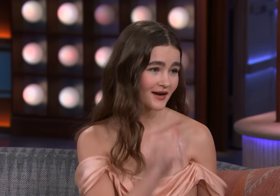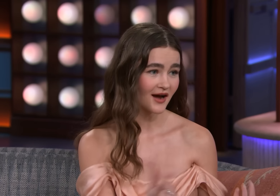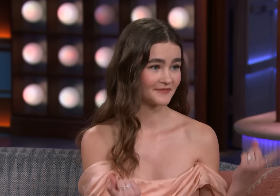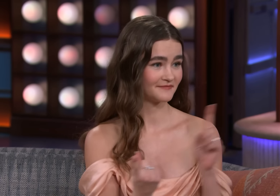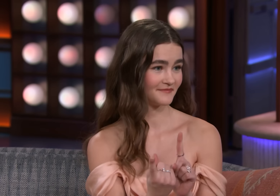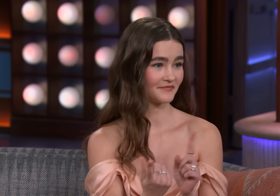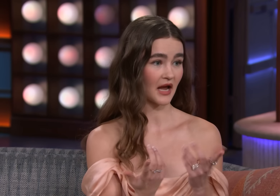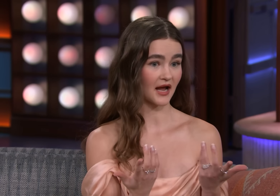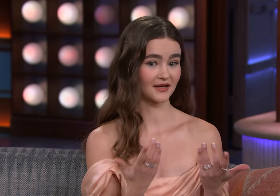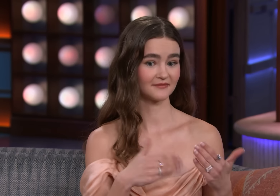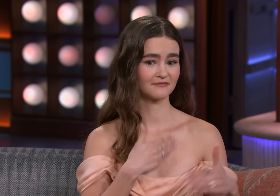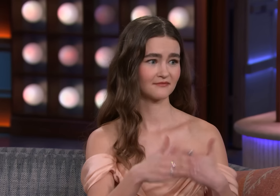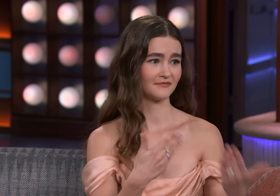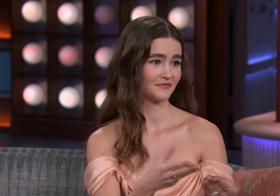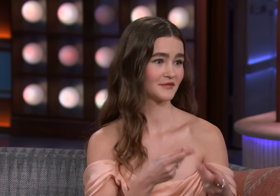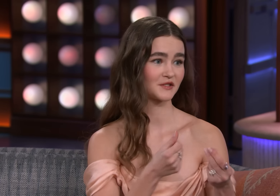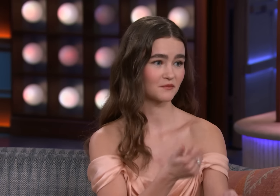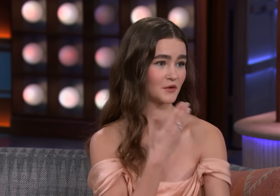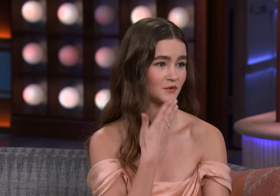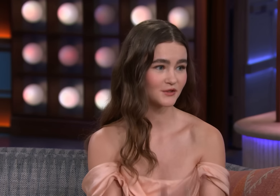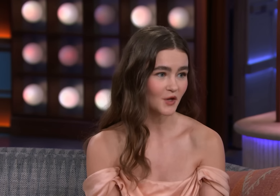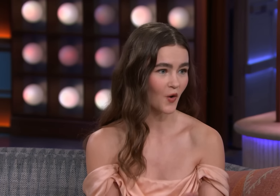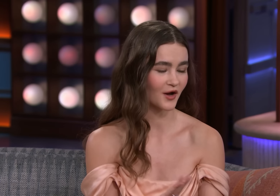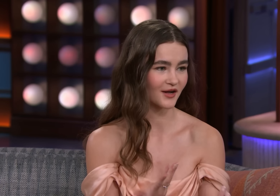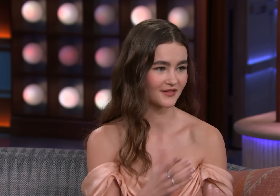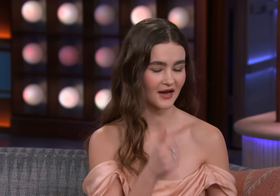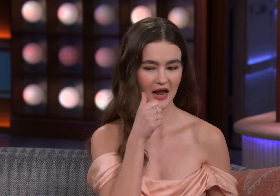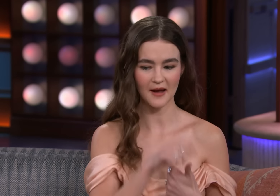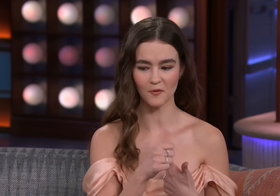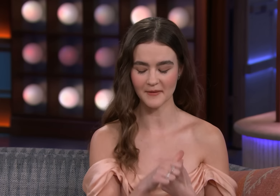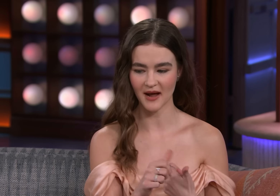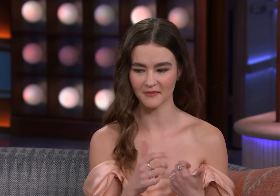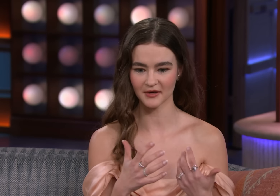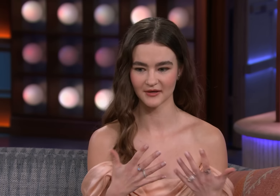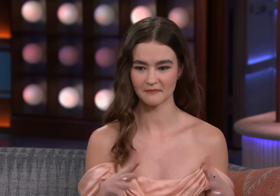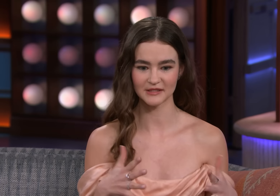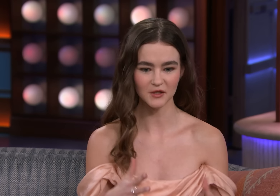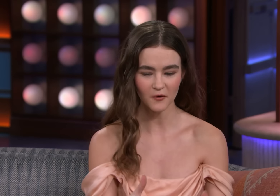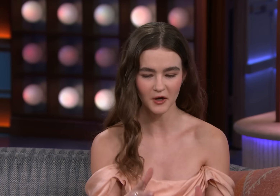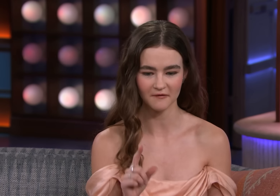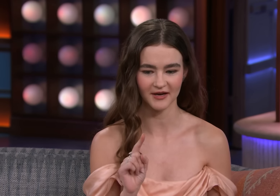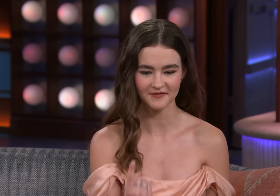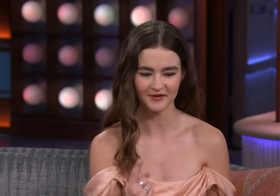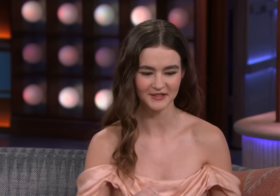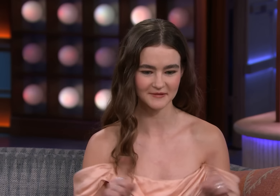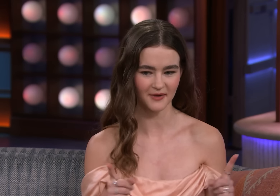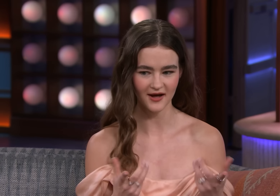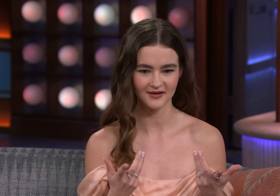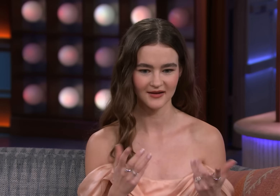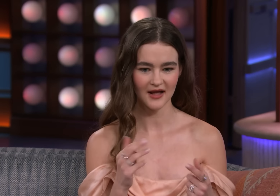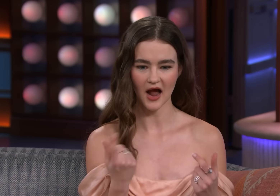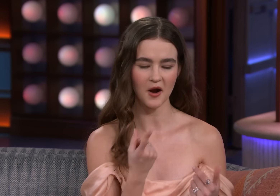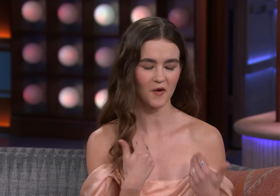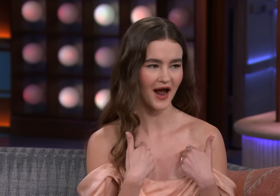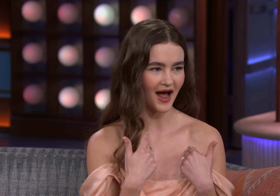Zoe. (whispers) We have to go. (whispers) But can we wait?